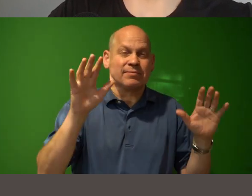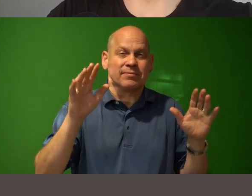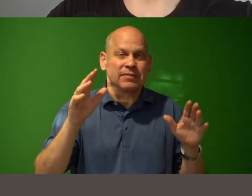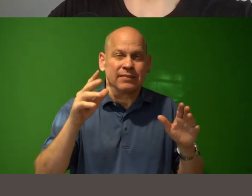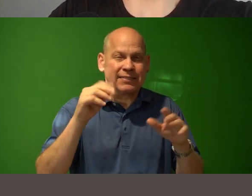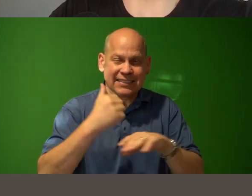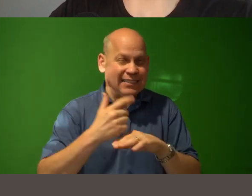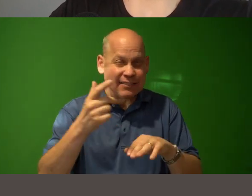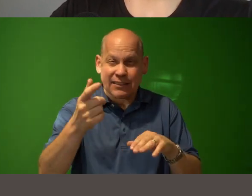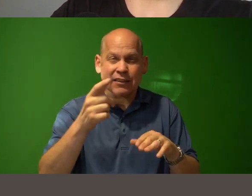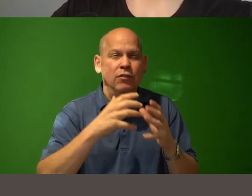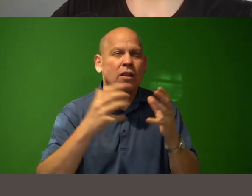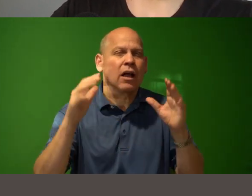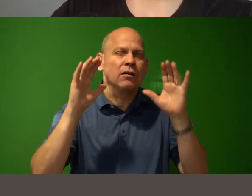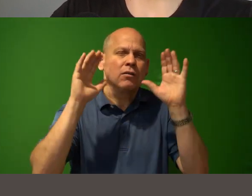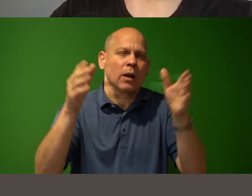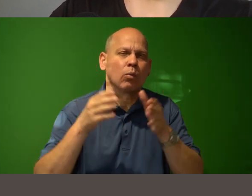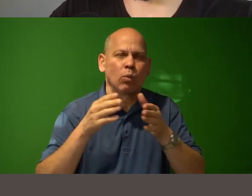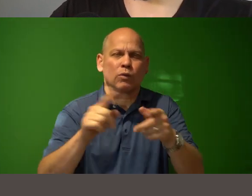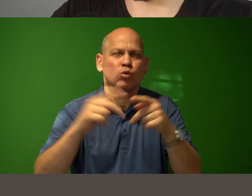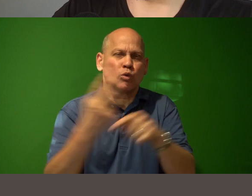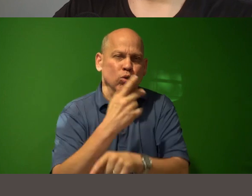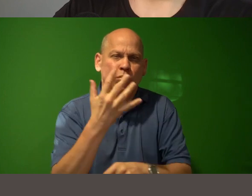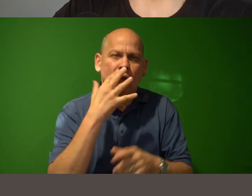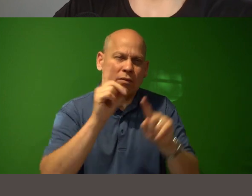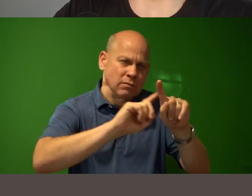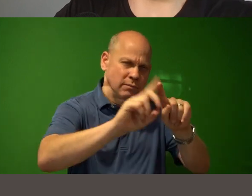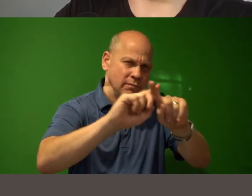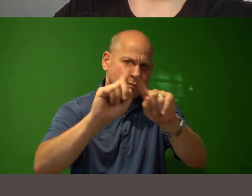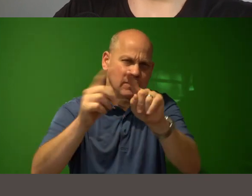There's lots of great ways to use color in different ways in your project.